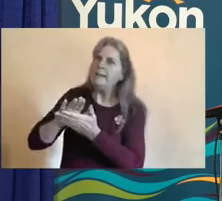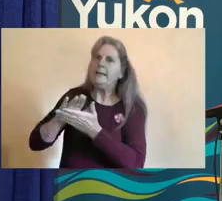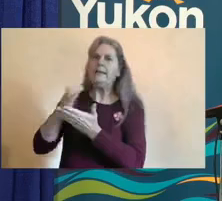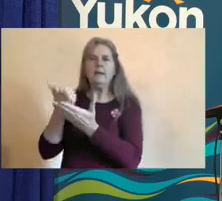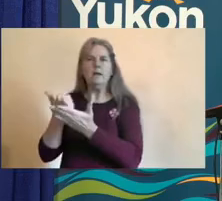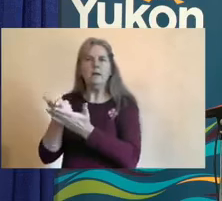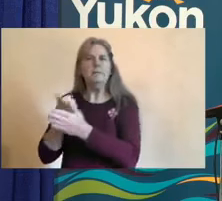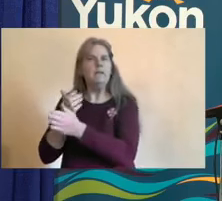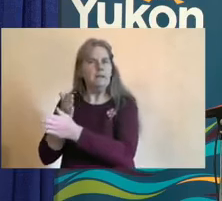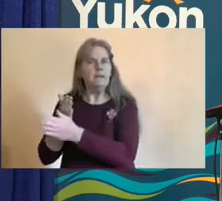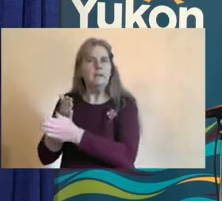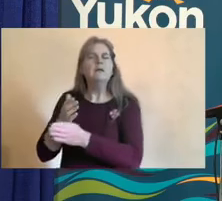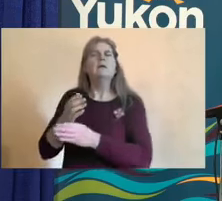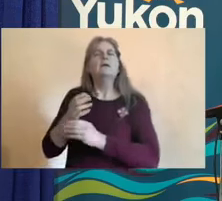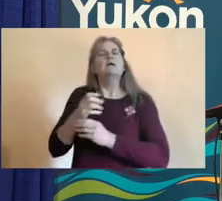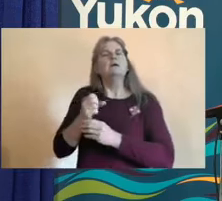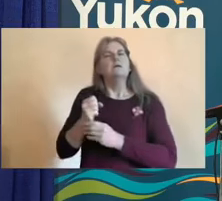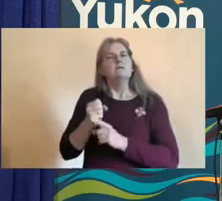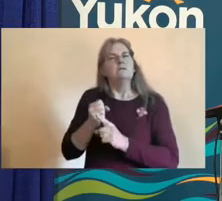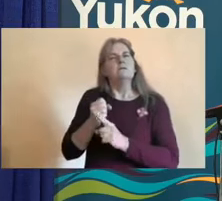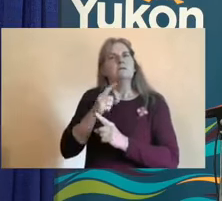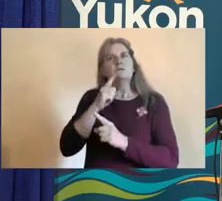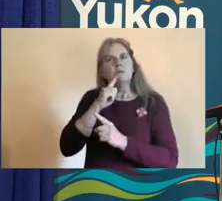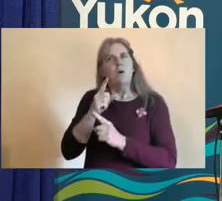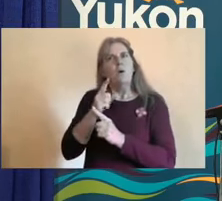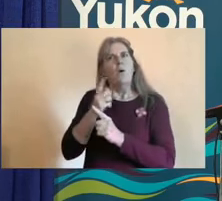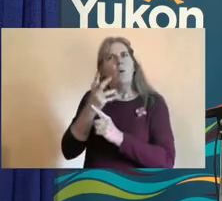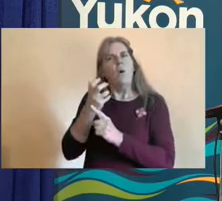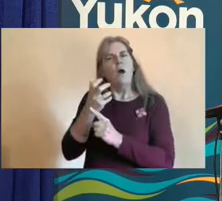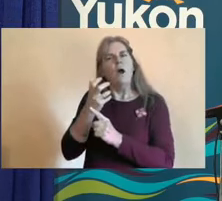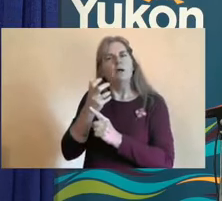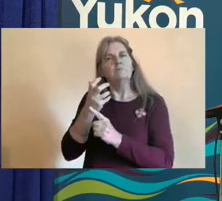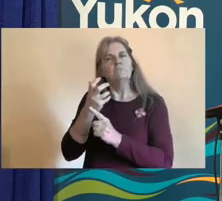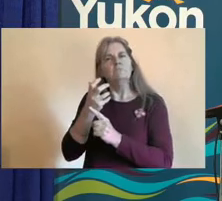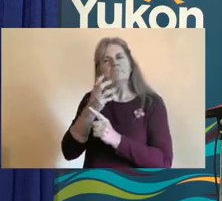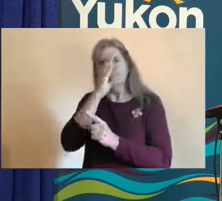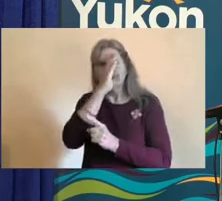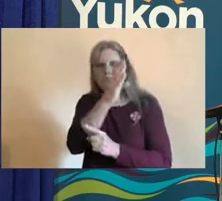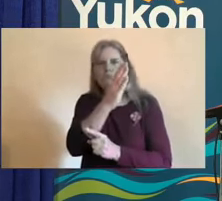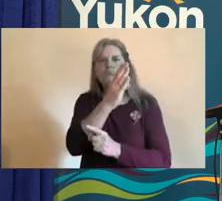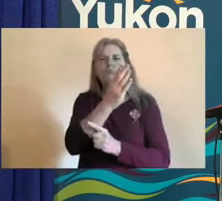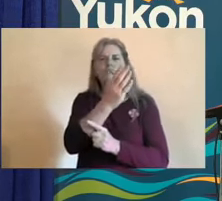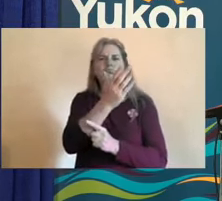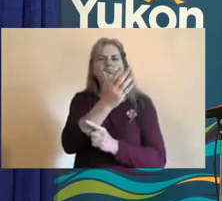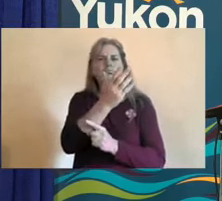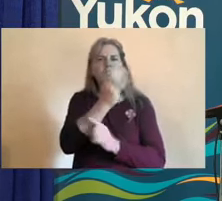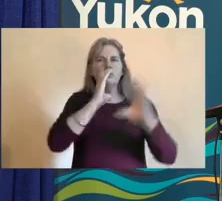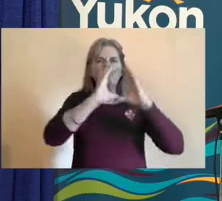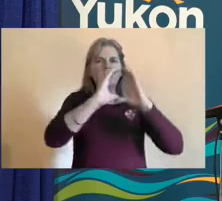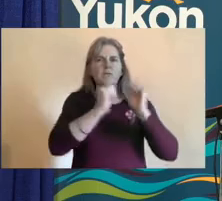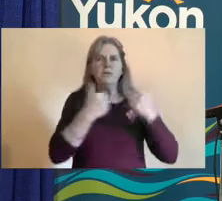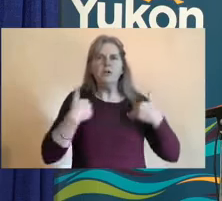We need to have conduits of communication. Directly to our youth.